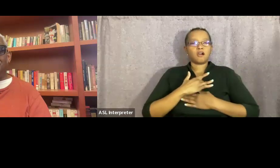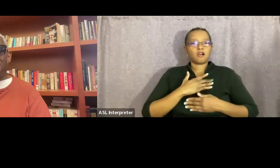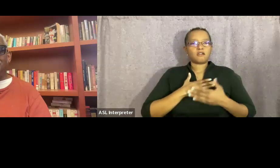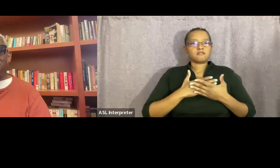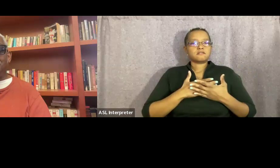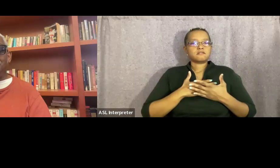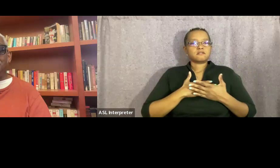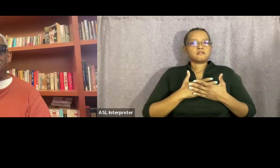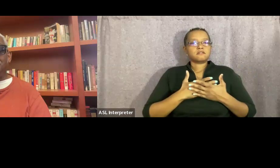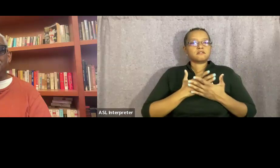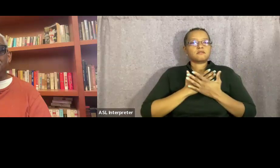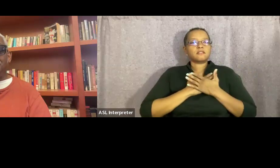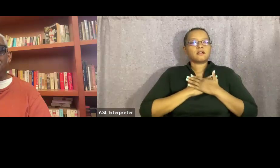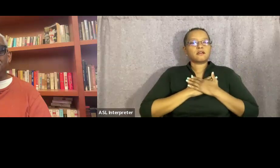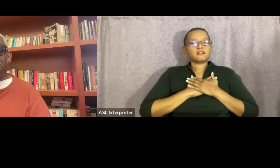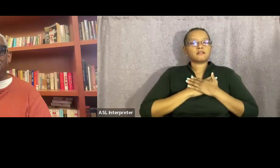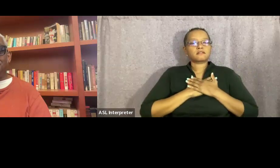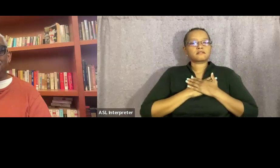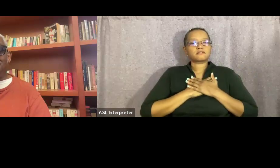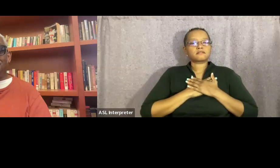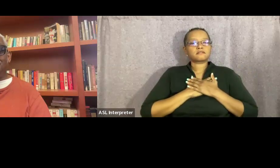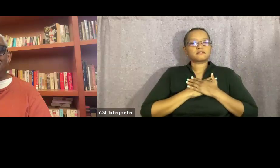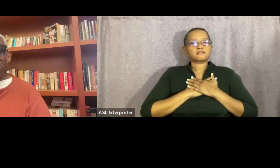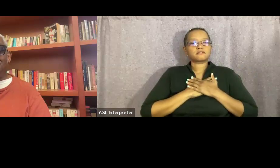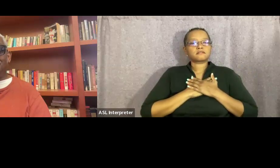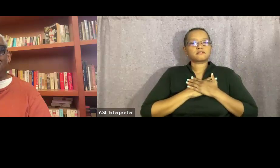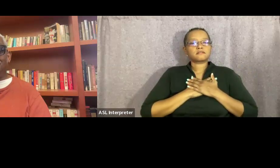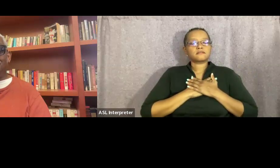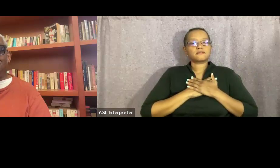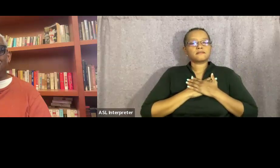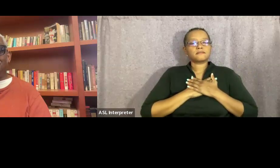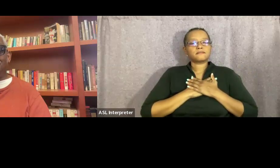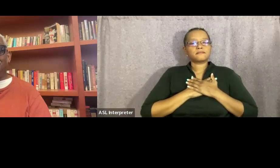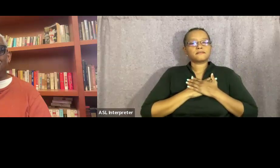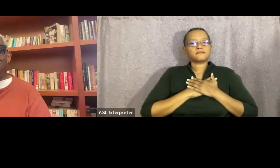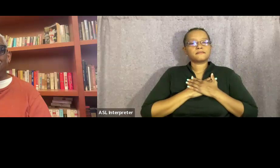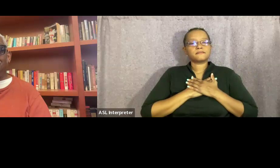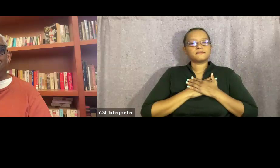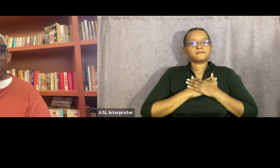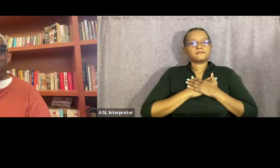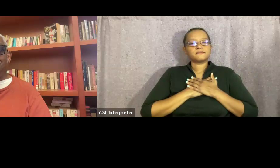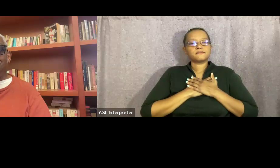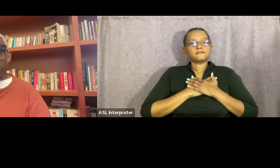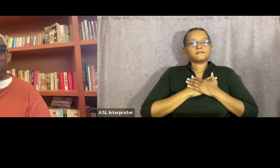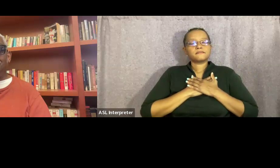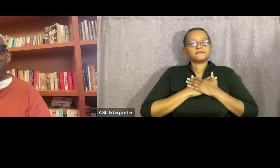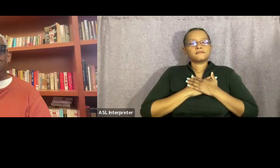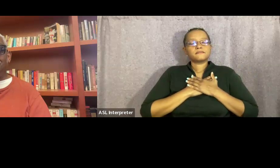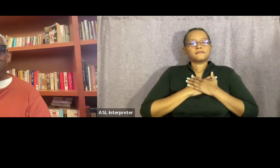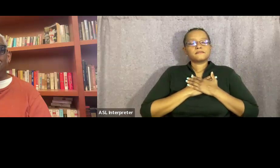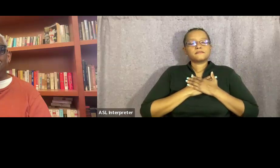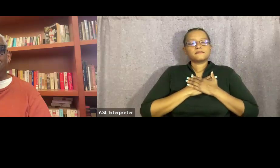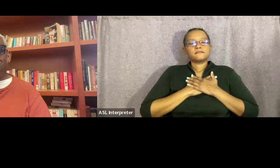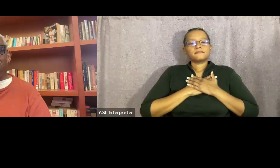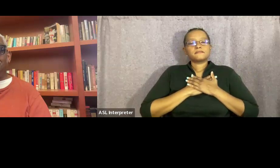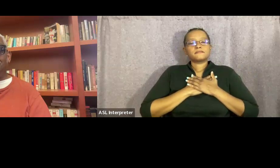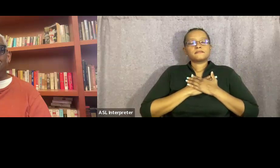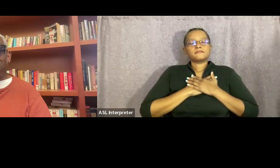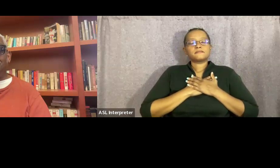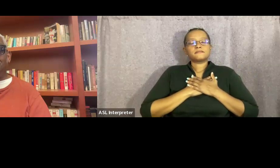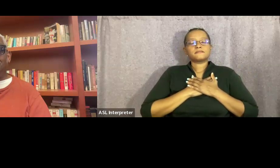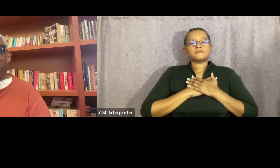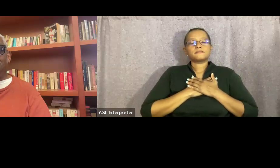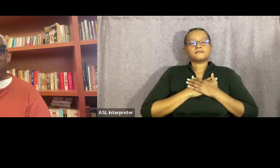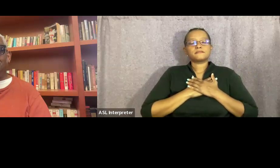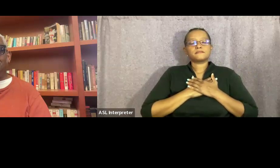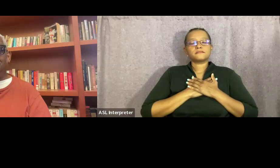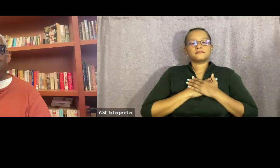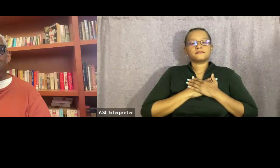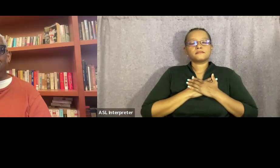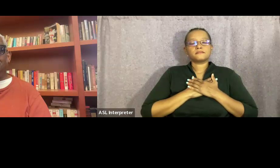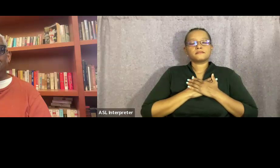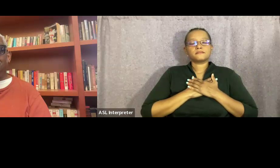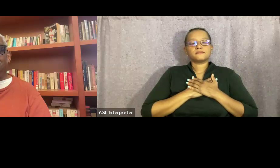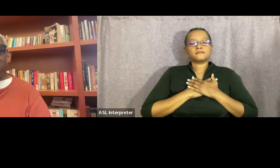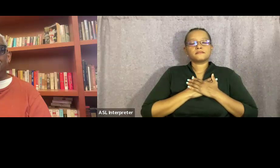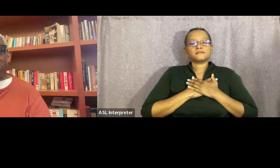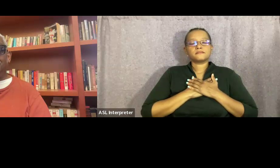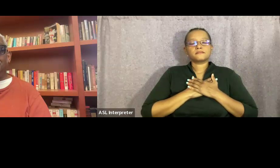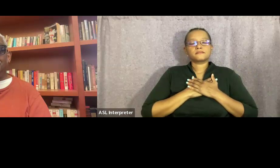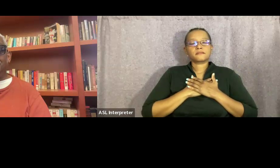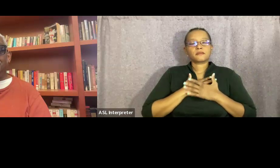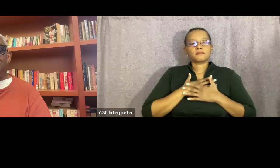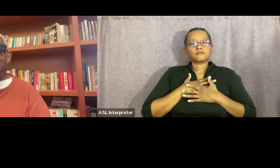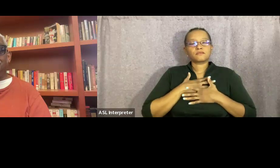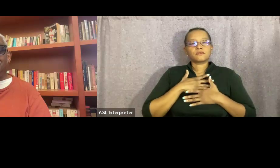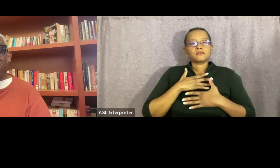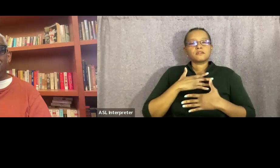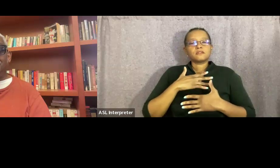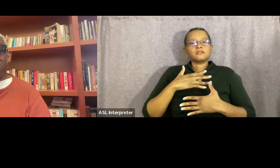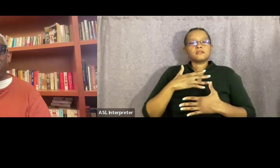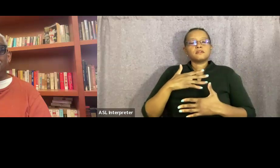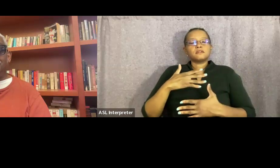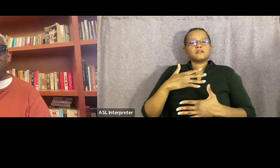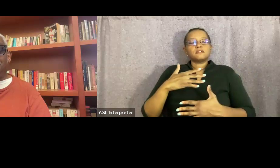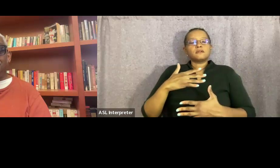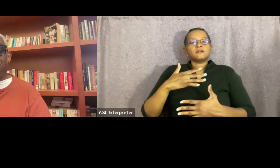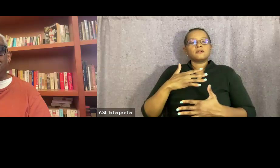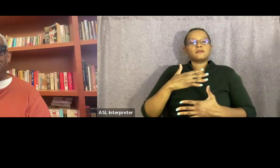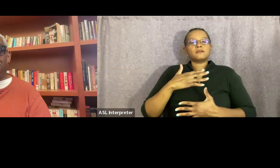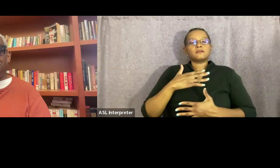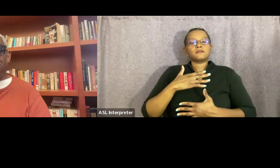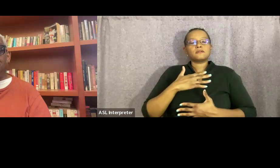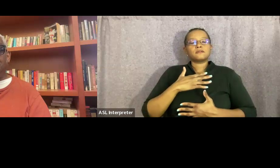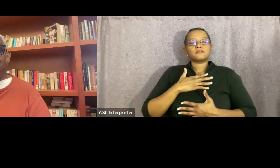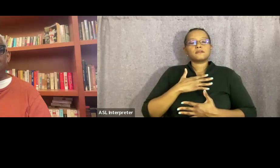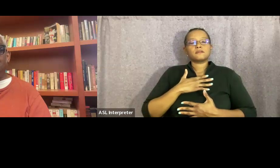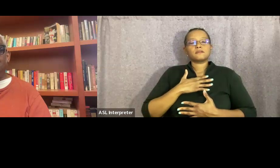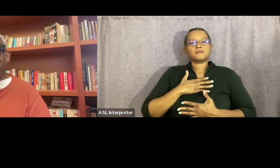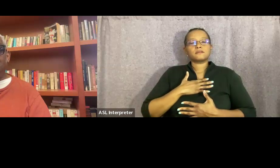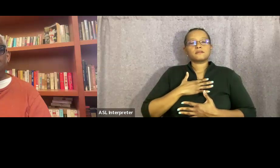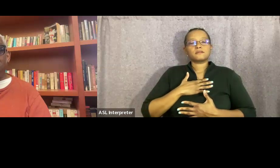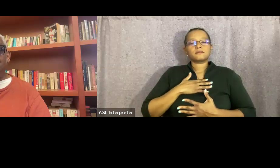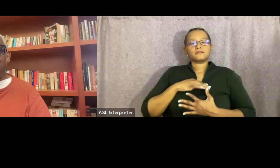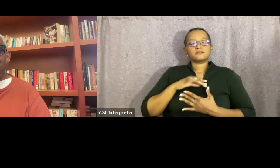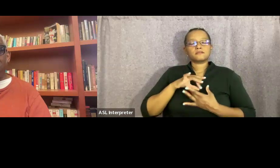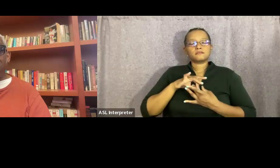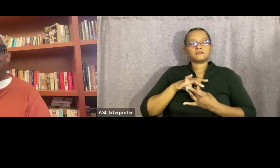Relax your mind. Breathe. Gently into the grounding stage.